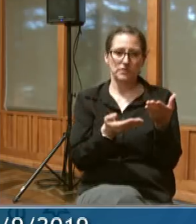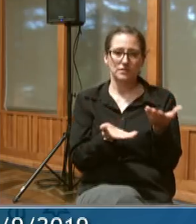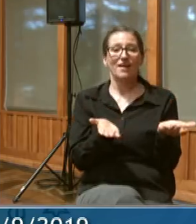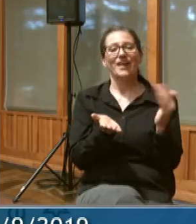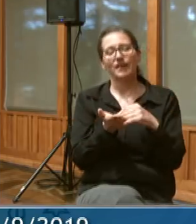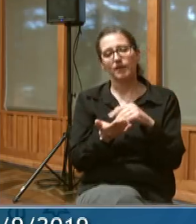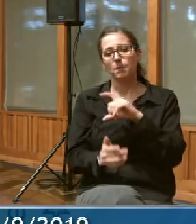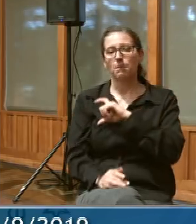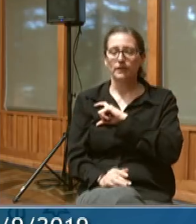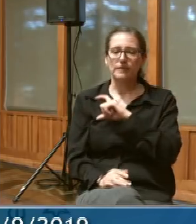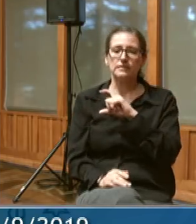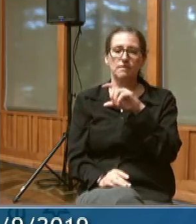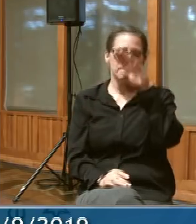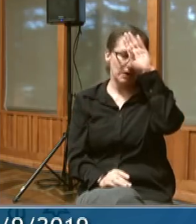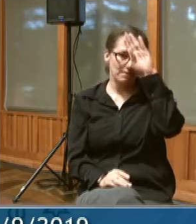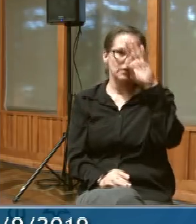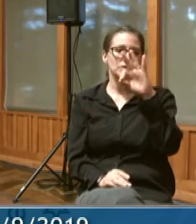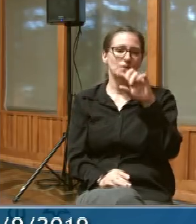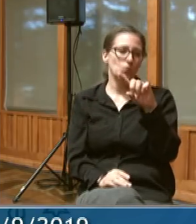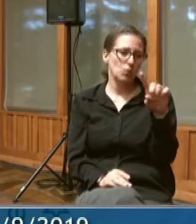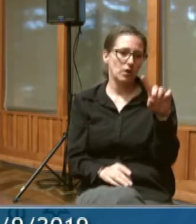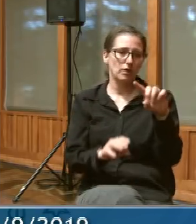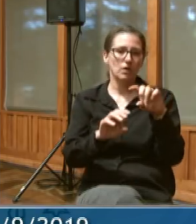WHEN YOU LOOK AT THE GENERAL FUND DISCRETIONARY MOST OF IT